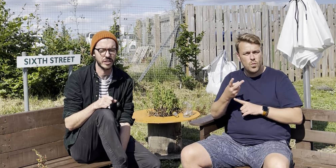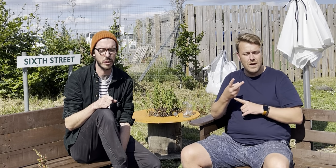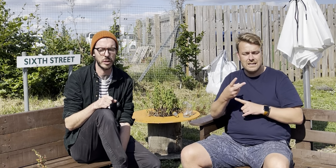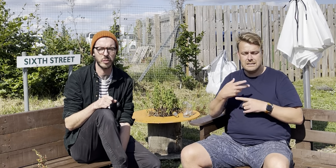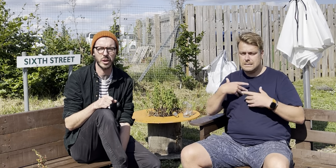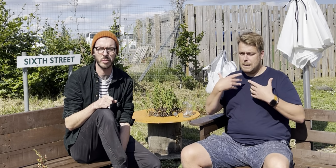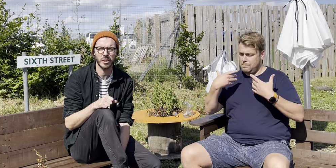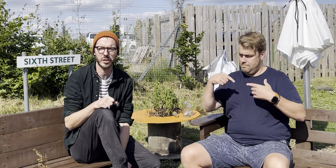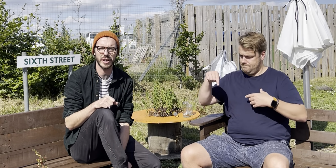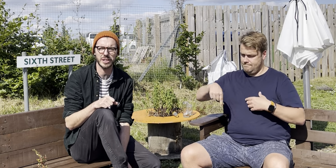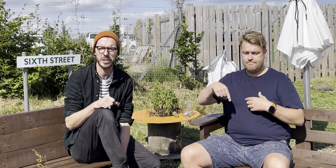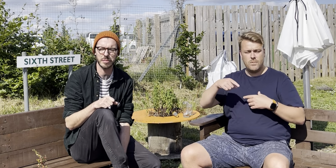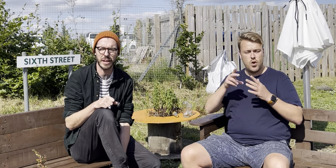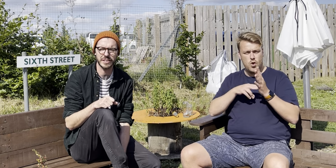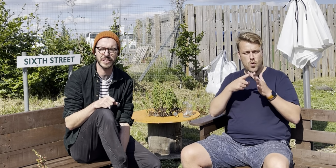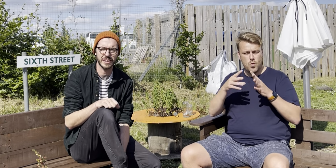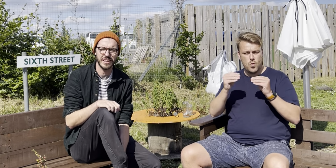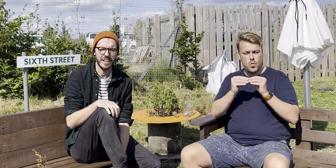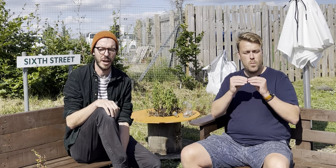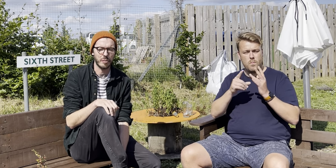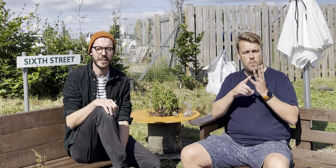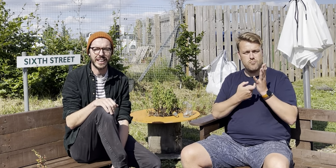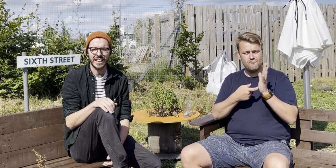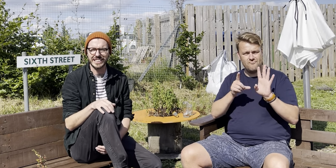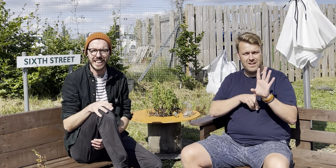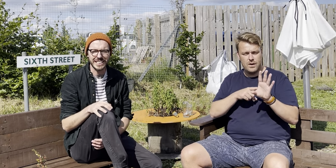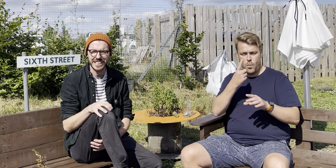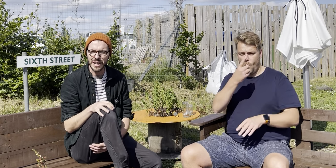Newbury 101 Creation Space with the Galatea team